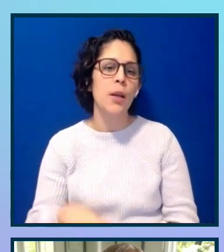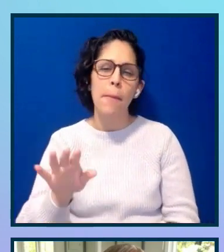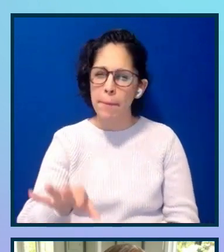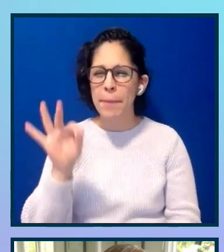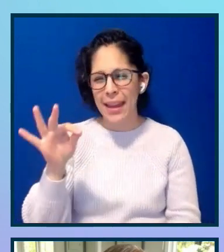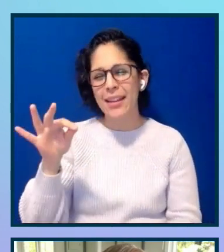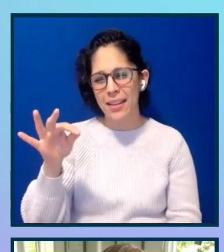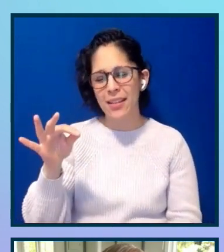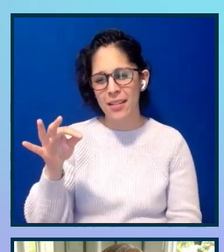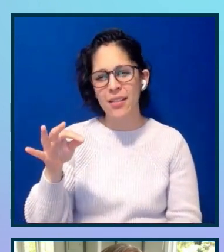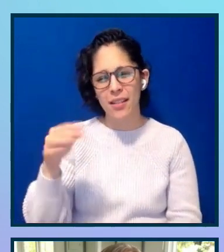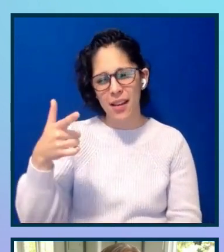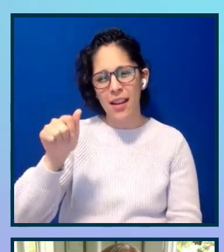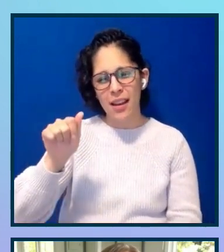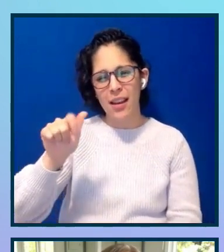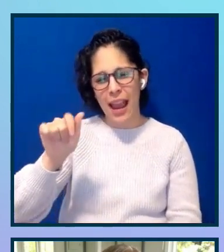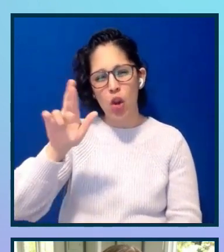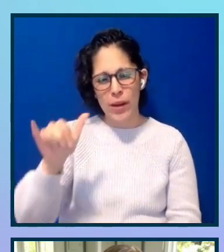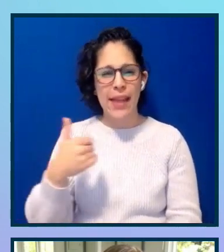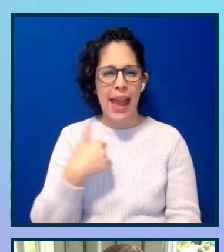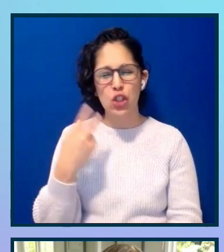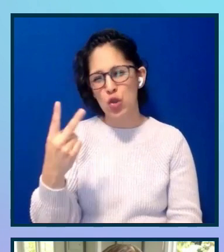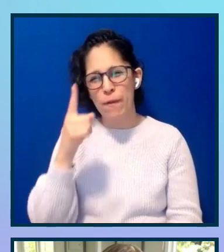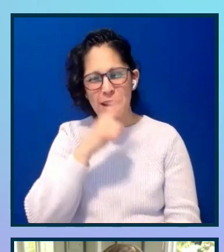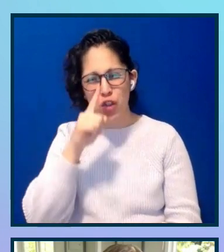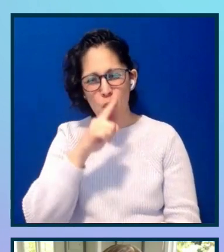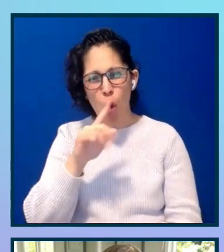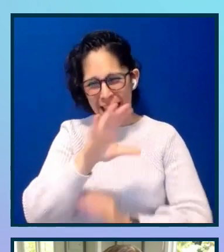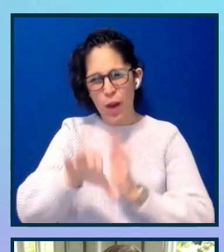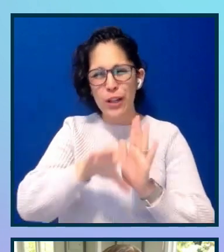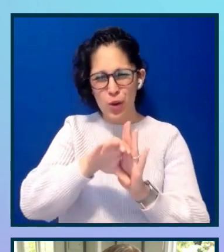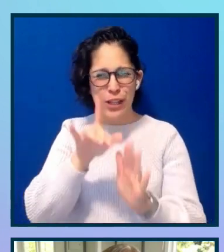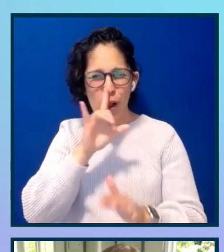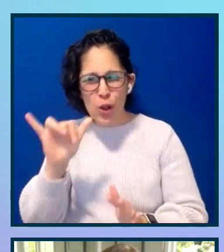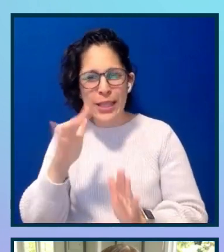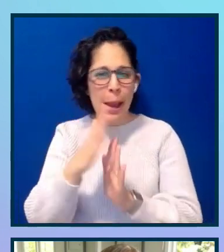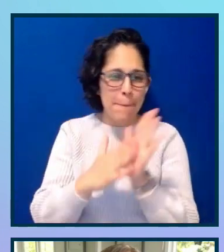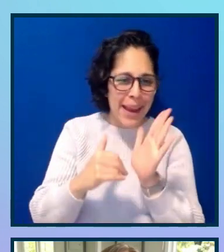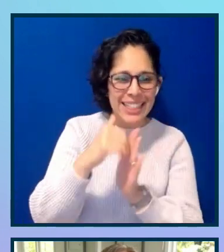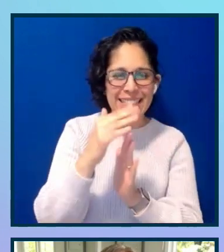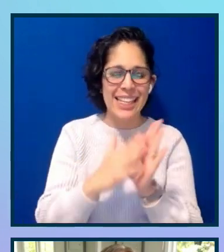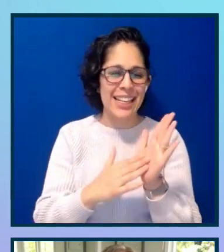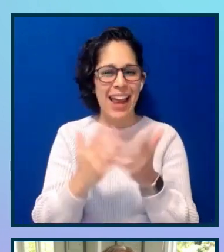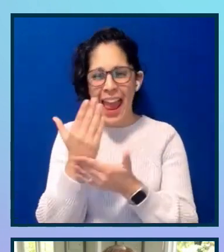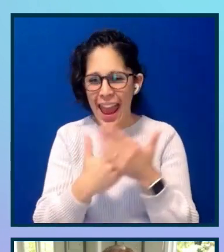that has two fictional characters that look like a painted, hand-brushed style.